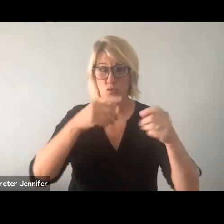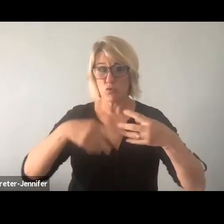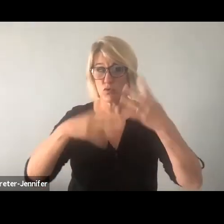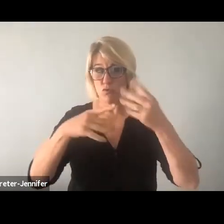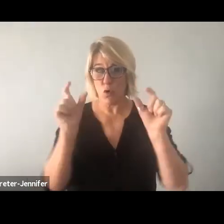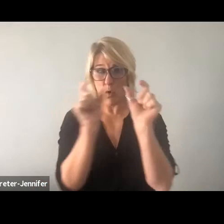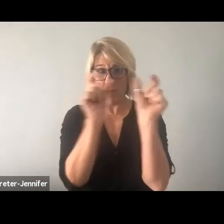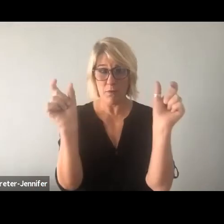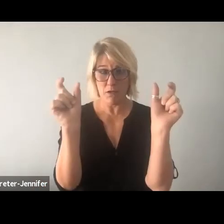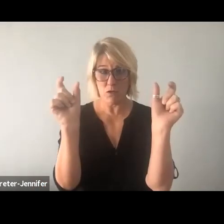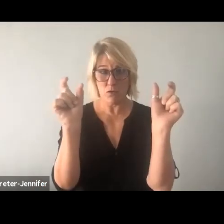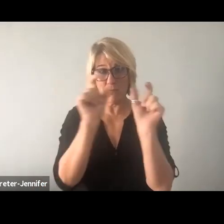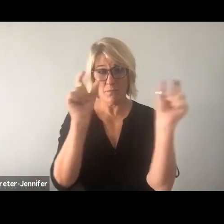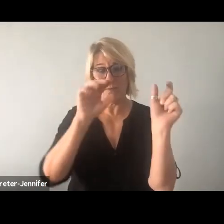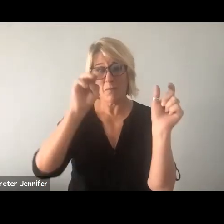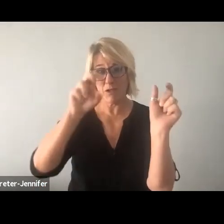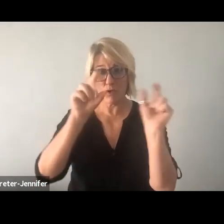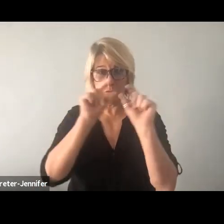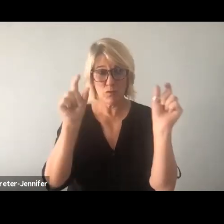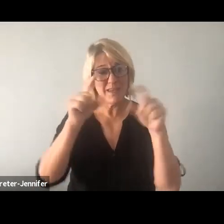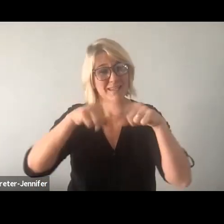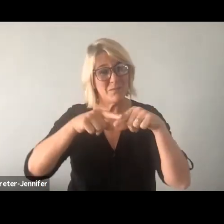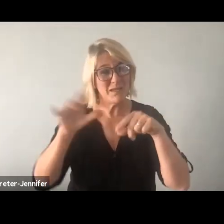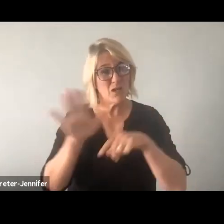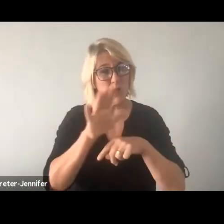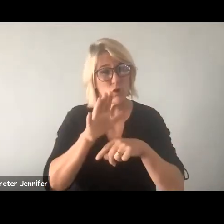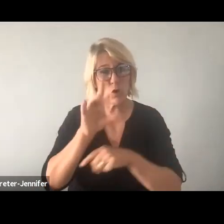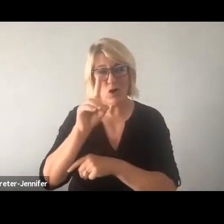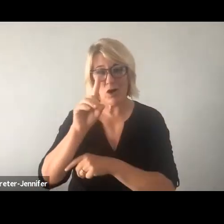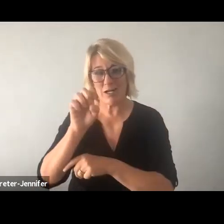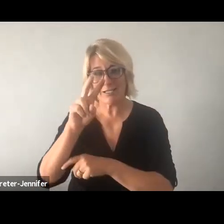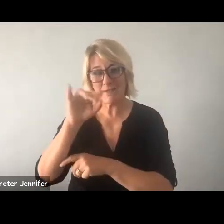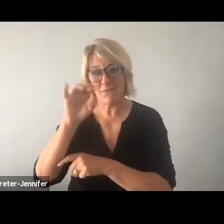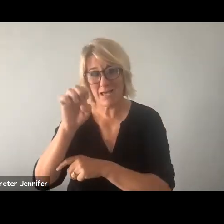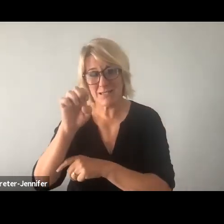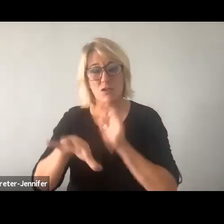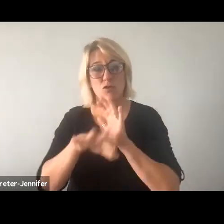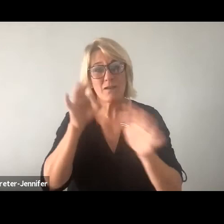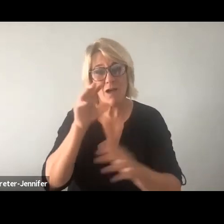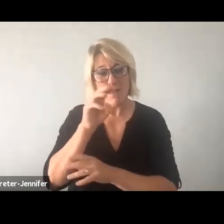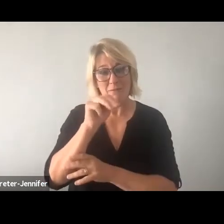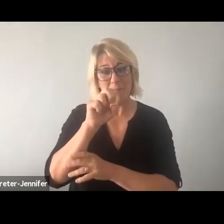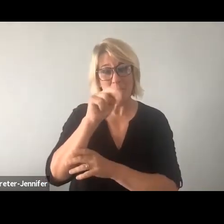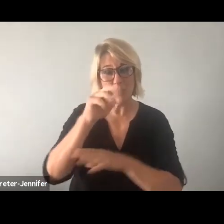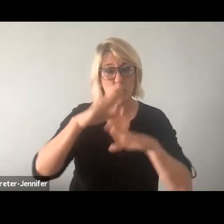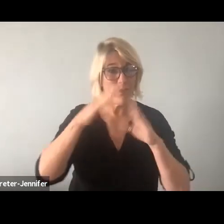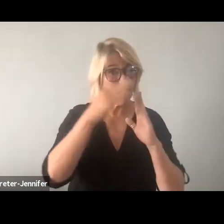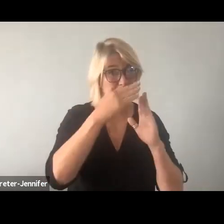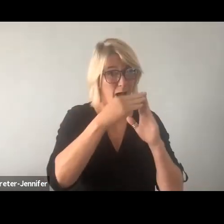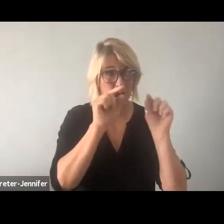started today. First, when you scroll over to the screen, a menu bar pops up. Depending